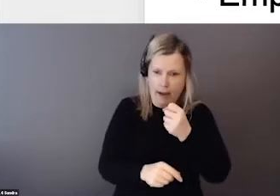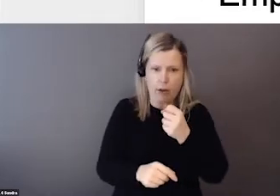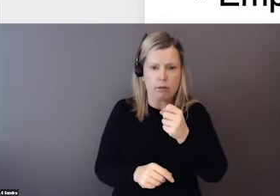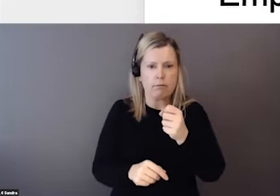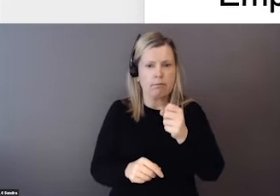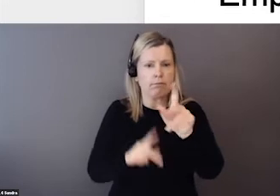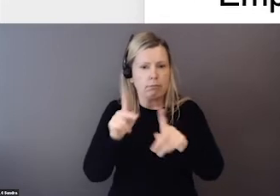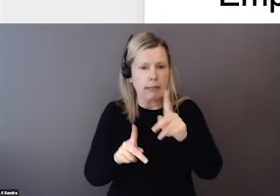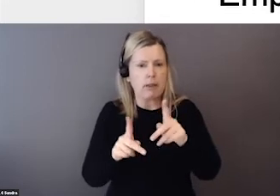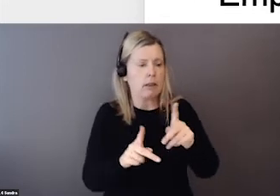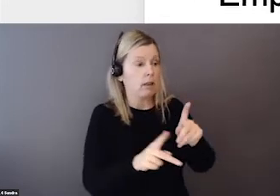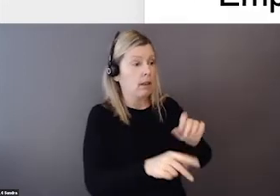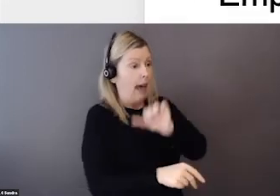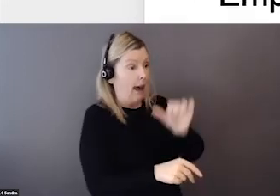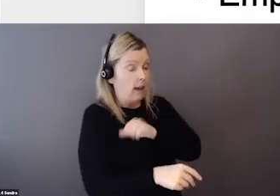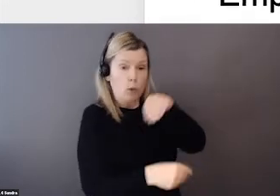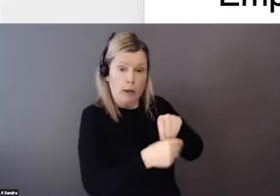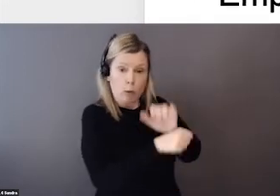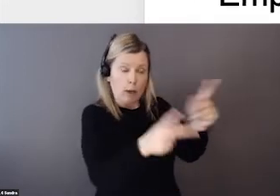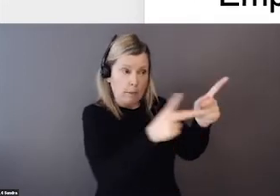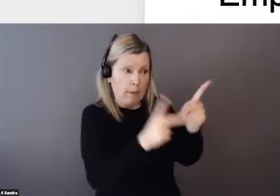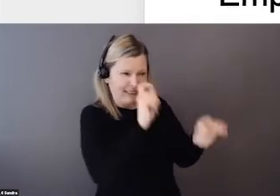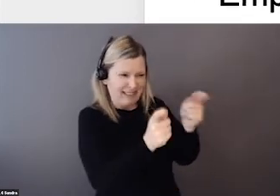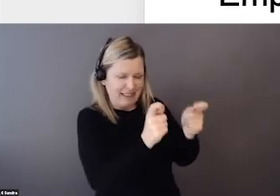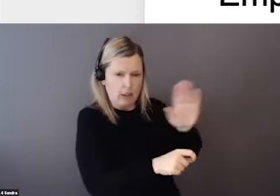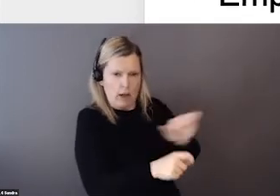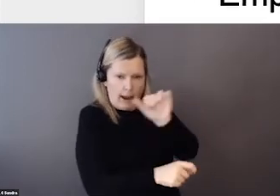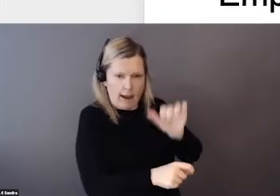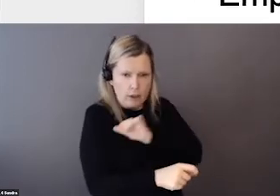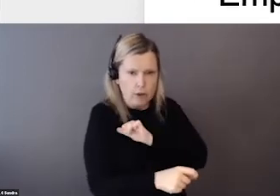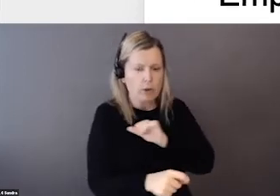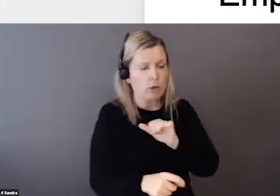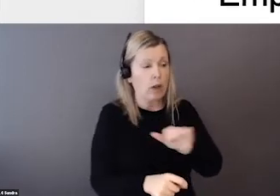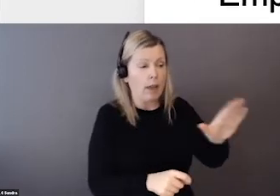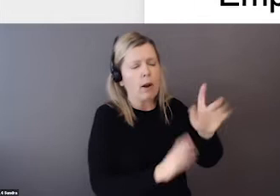in the workplace, do a very deep and very thorough policy and practice review in the context